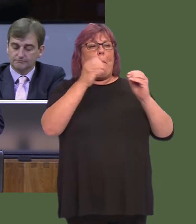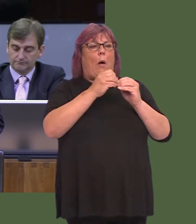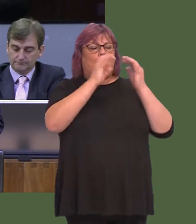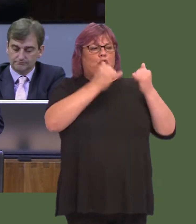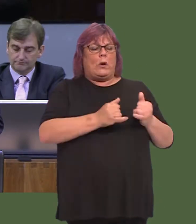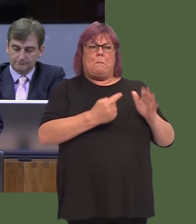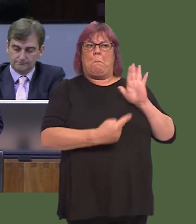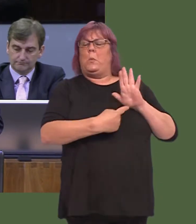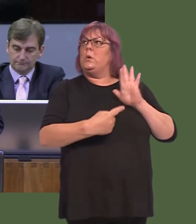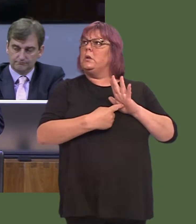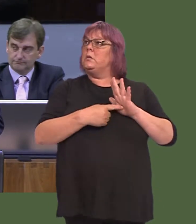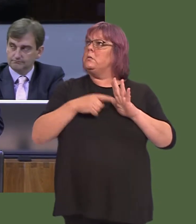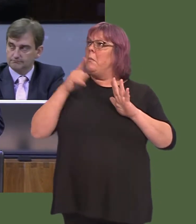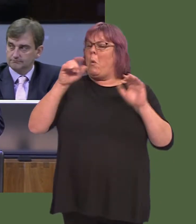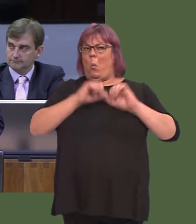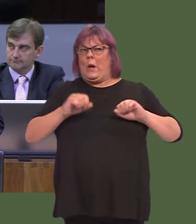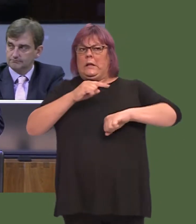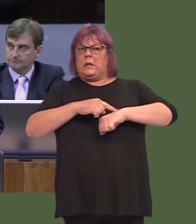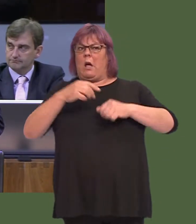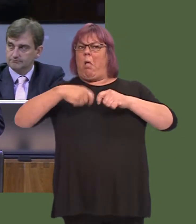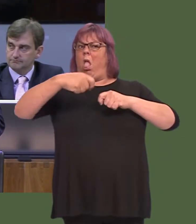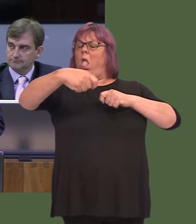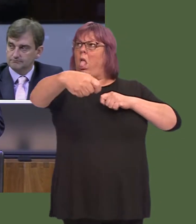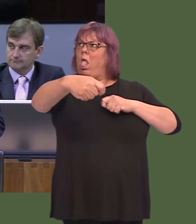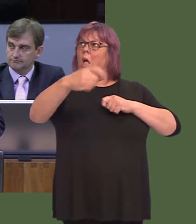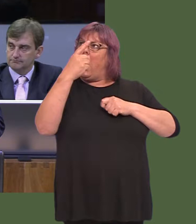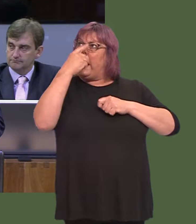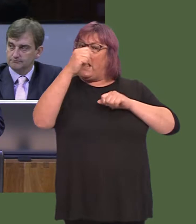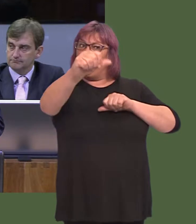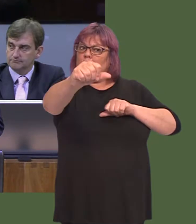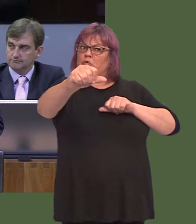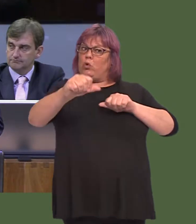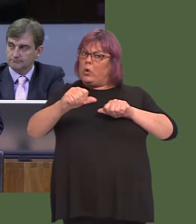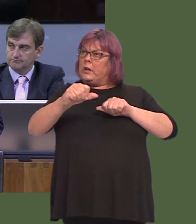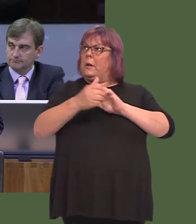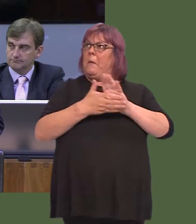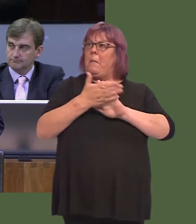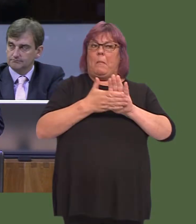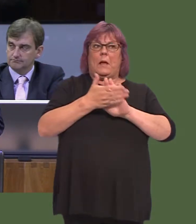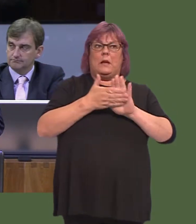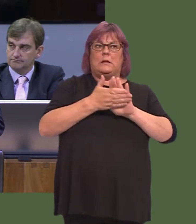action is your Government taking to shorten the waiting times that will remove that one